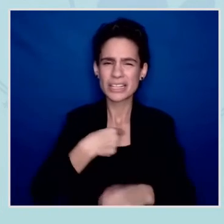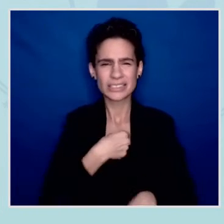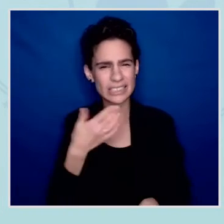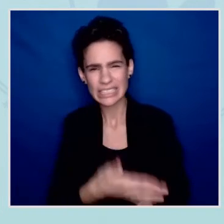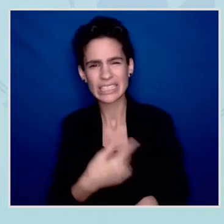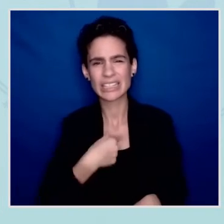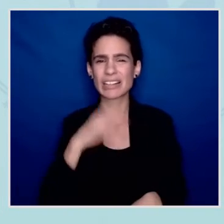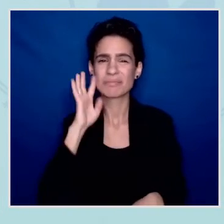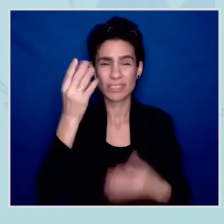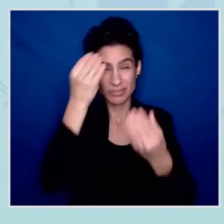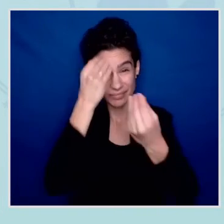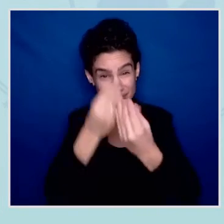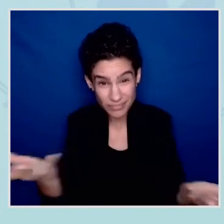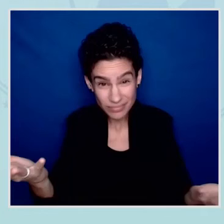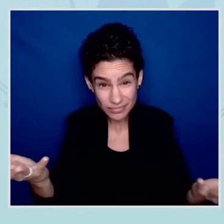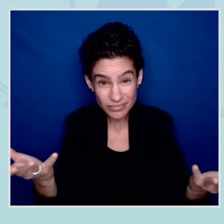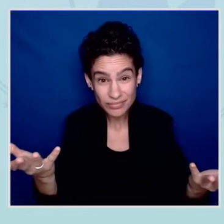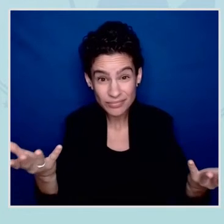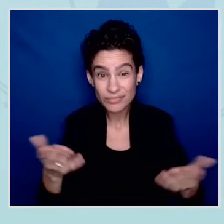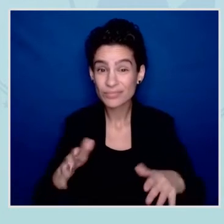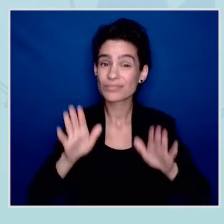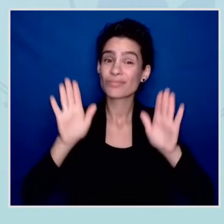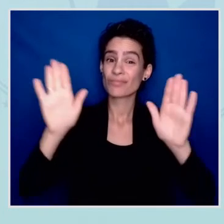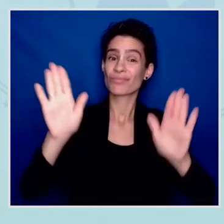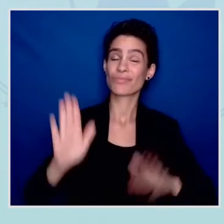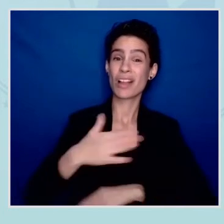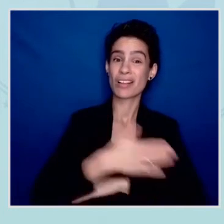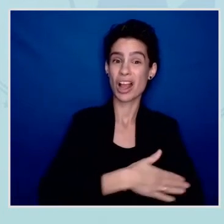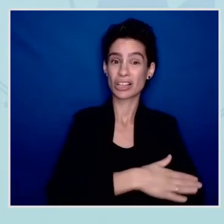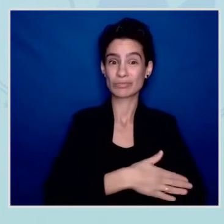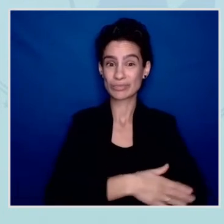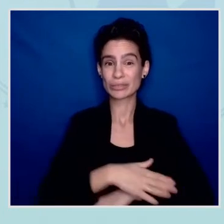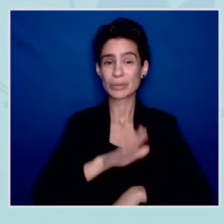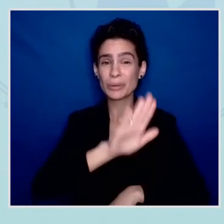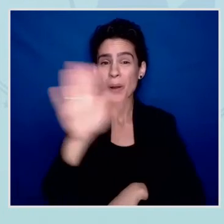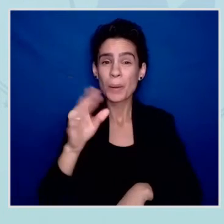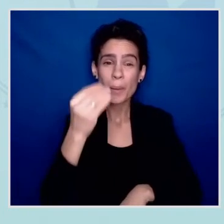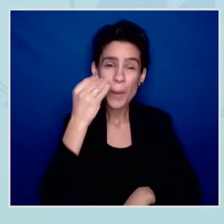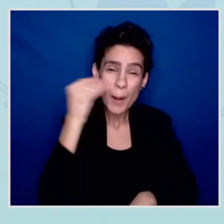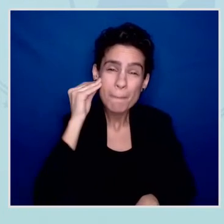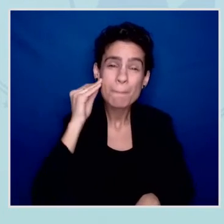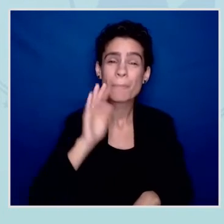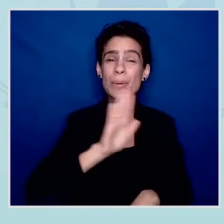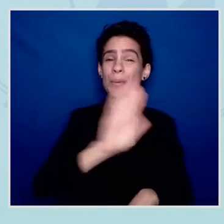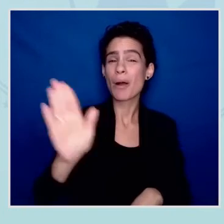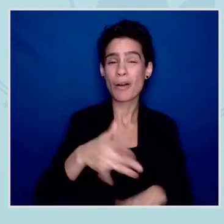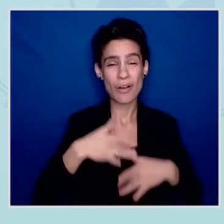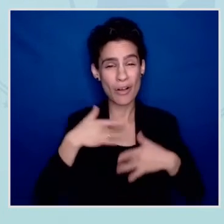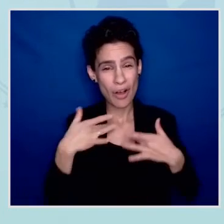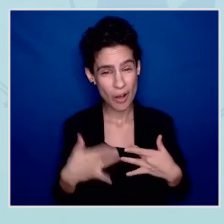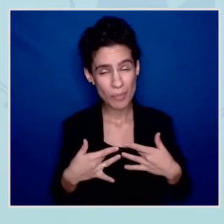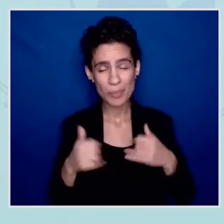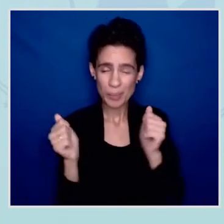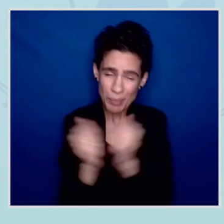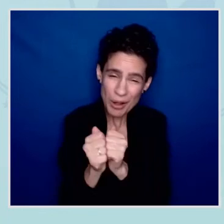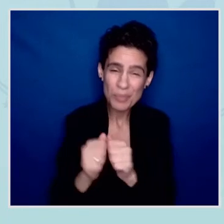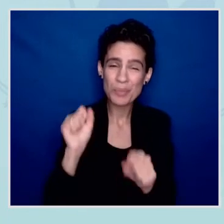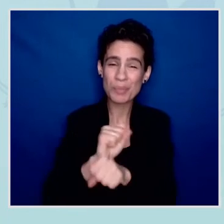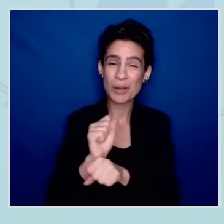OUR WHOLE CITY SPIRITS. SO I KNOW THAT FROM DORCHESTER